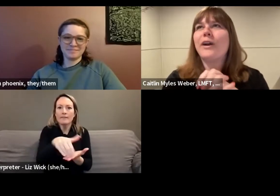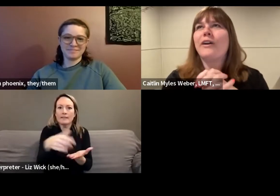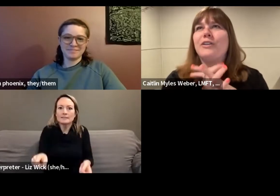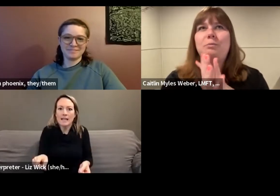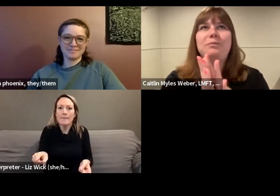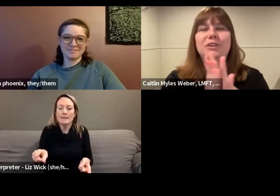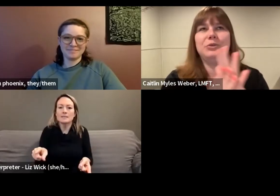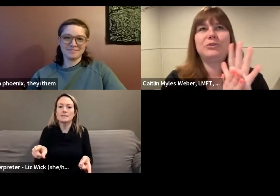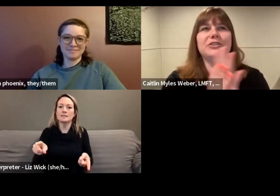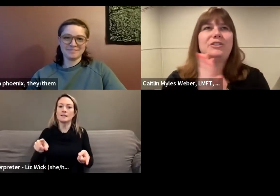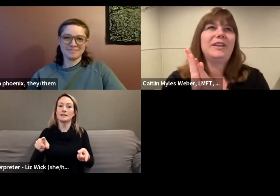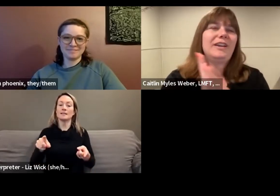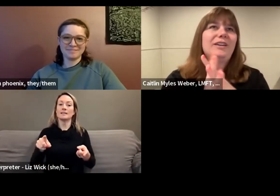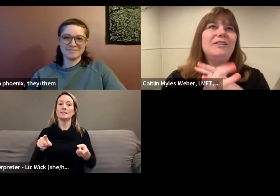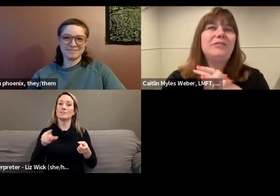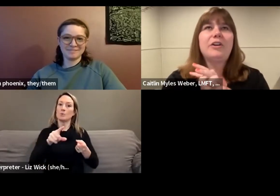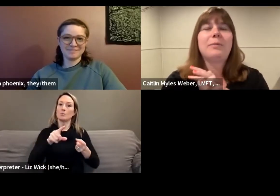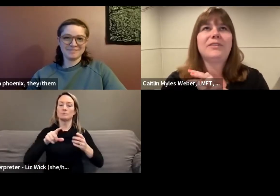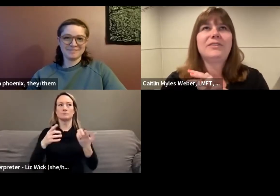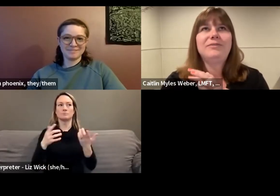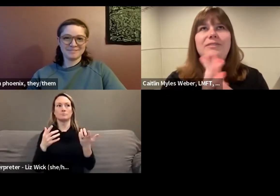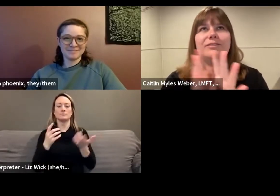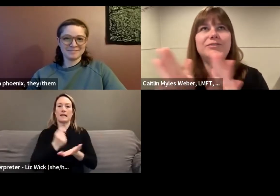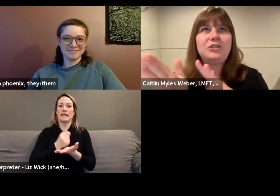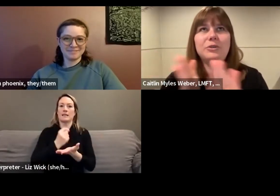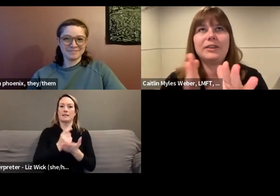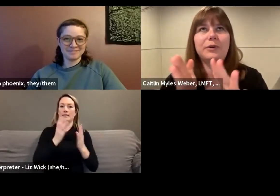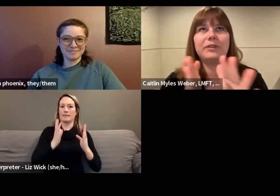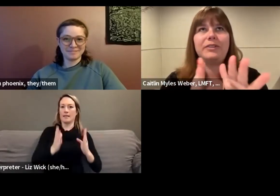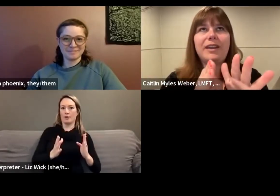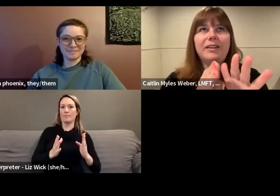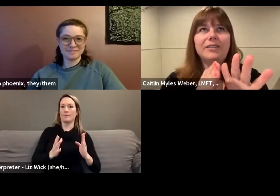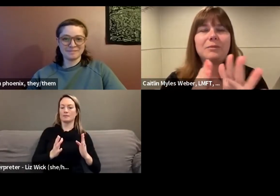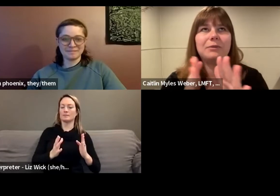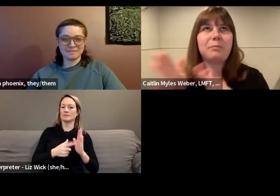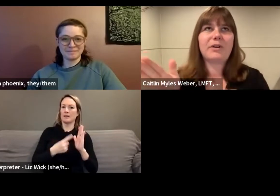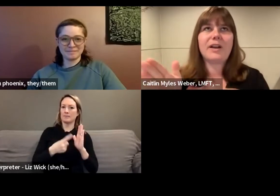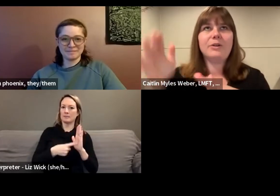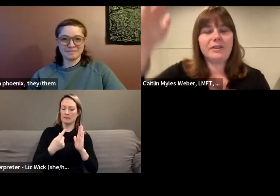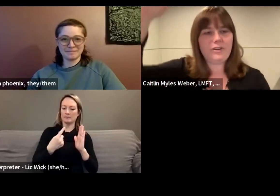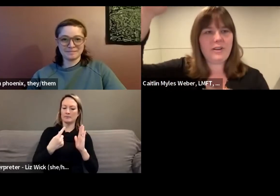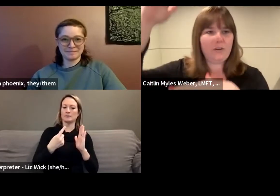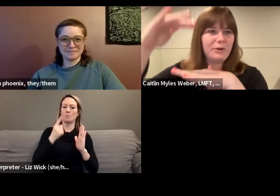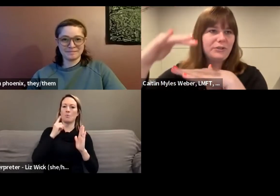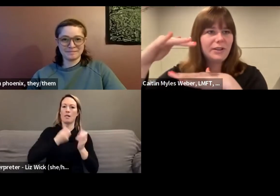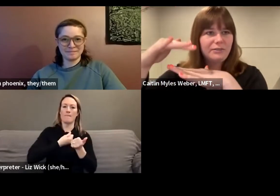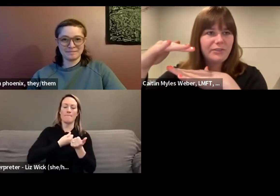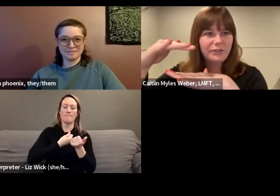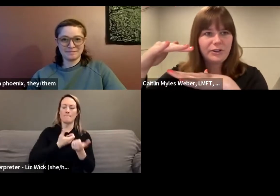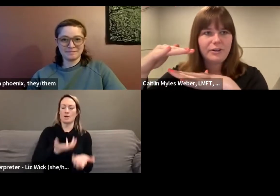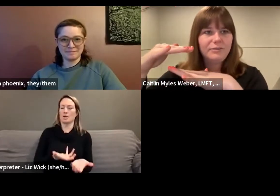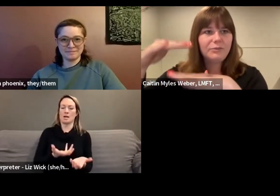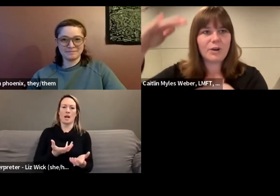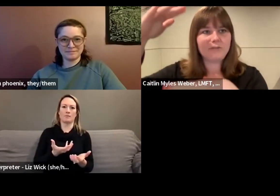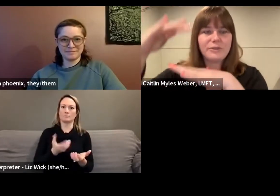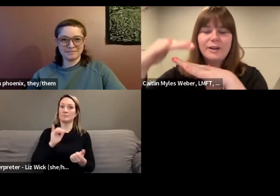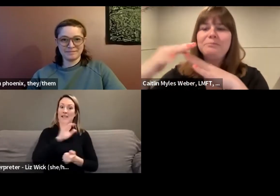where you start to... Therapists do this where they sometimes burn out in your personal life, things are rough, right?